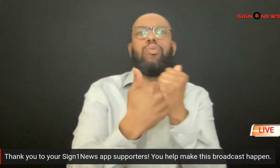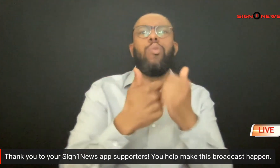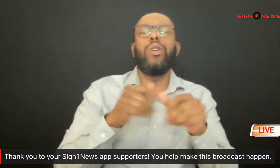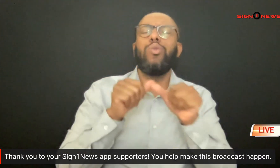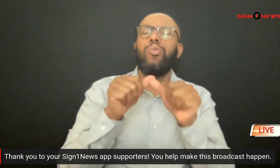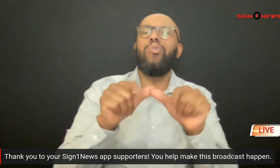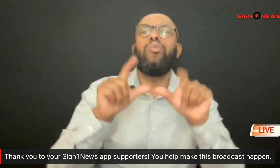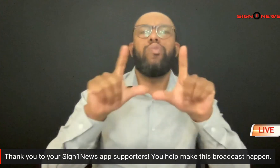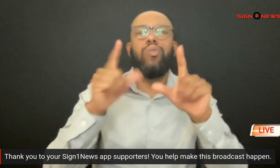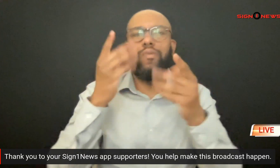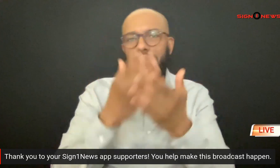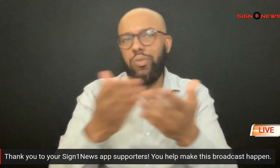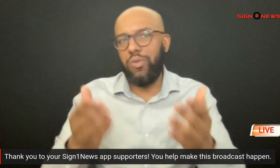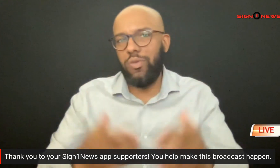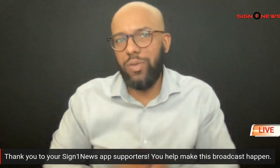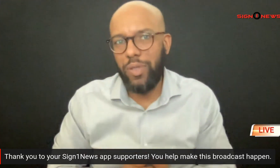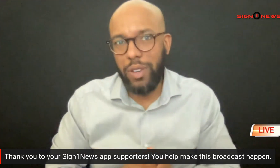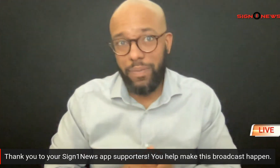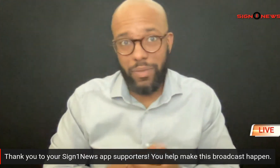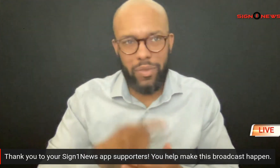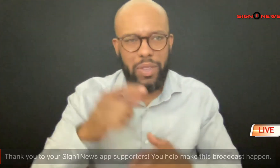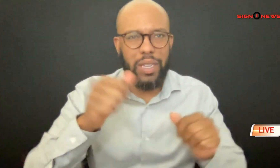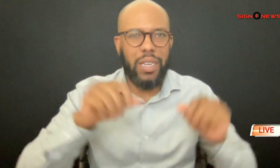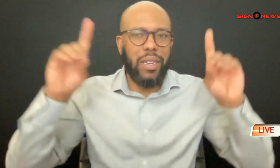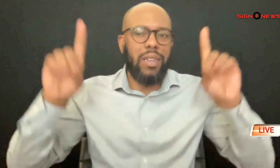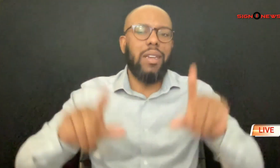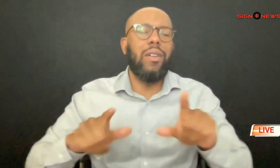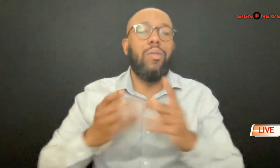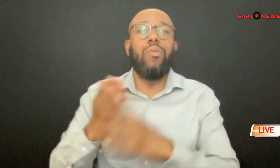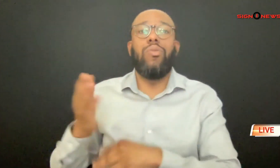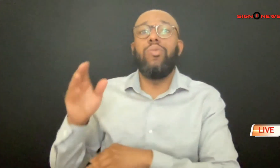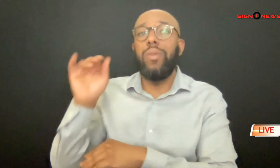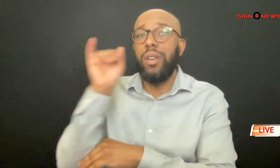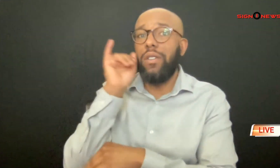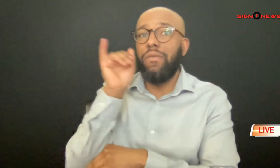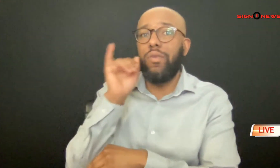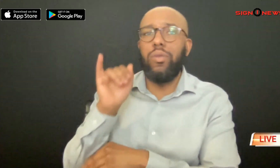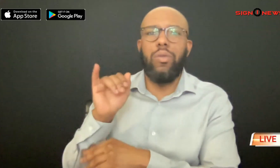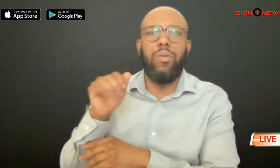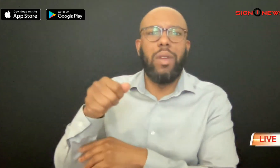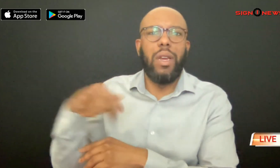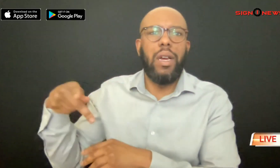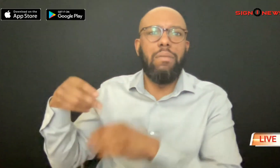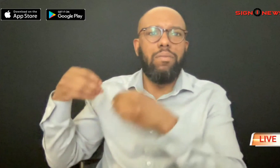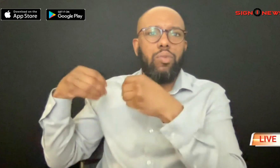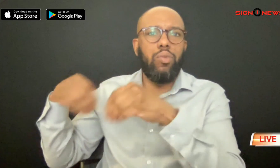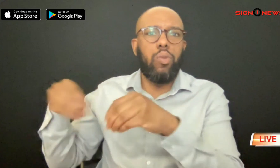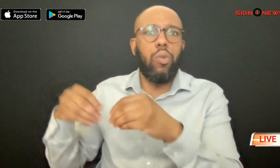app supporters. You help make this broadcast happen. You can download the sign One news app by heading